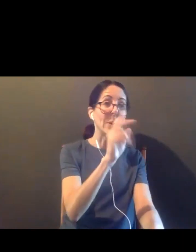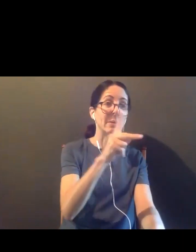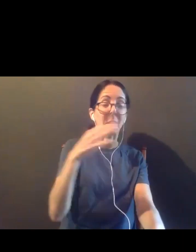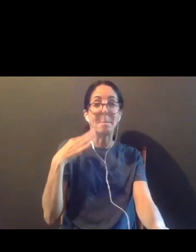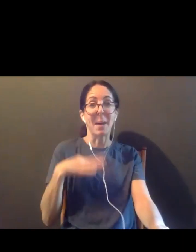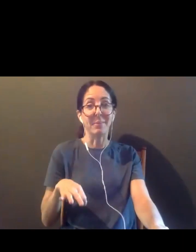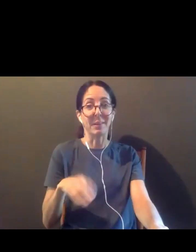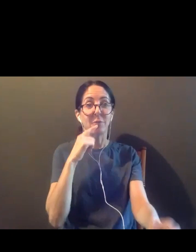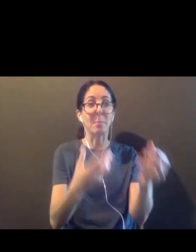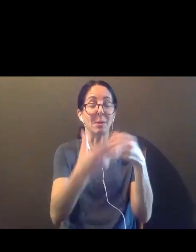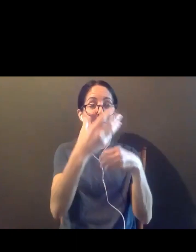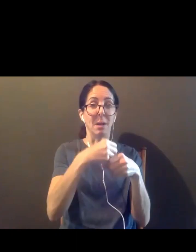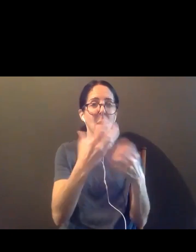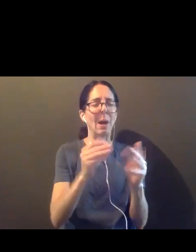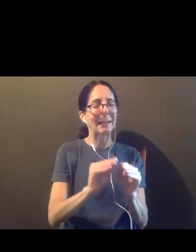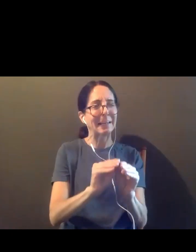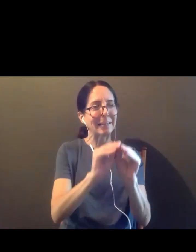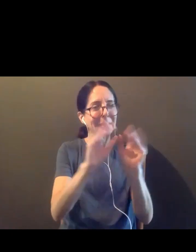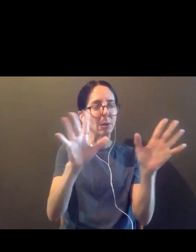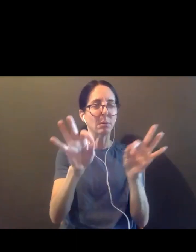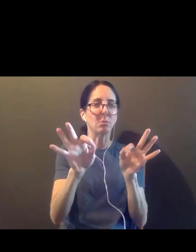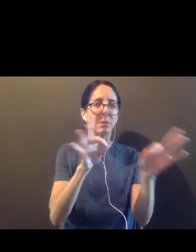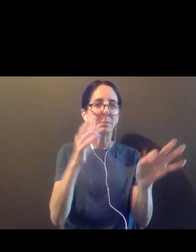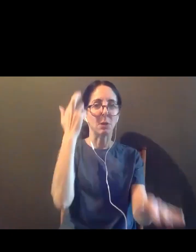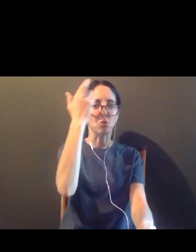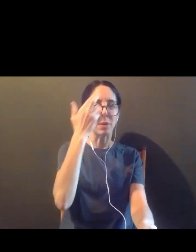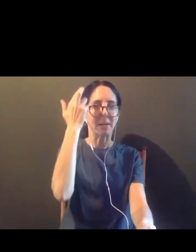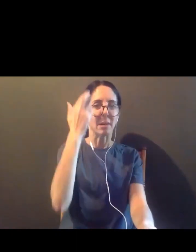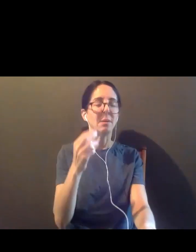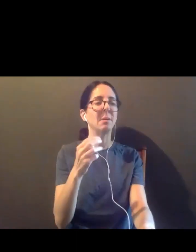A very clear rationale and what they are expected to do.